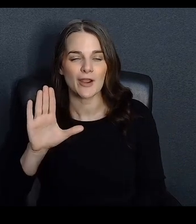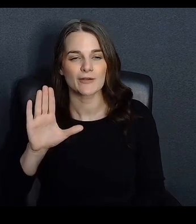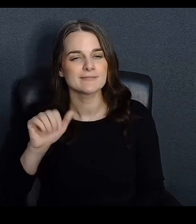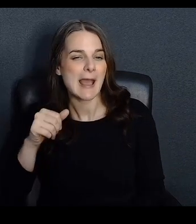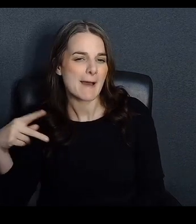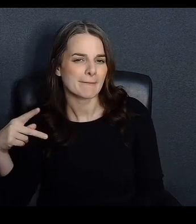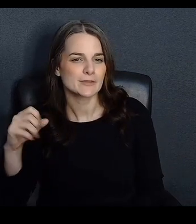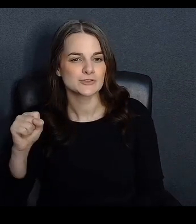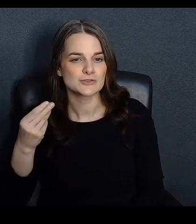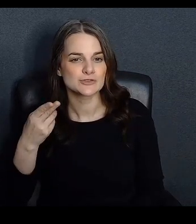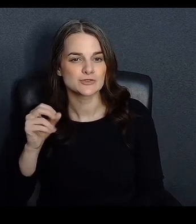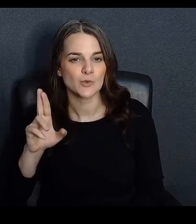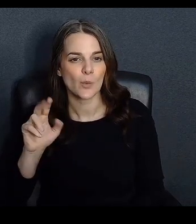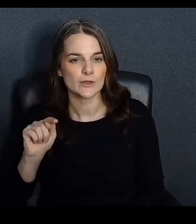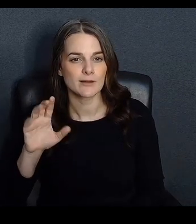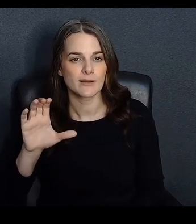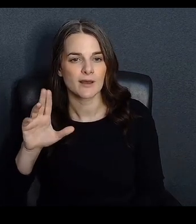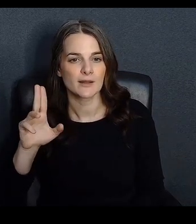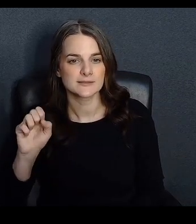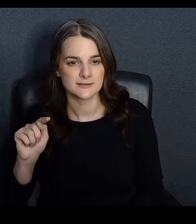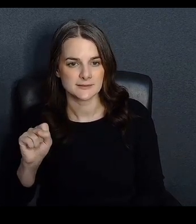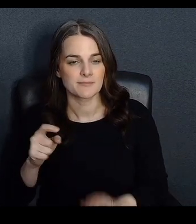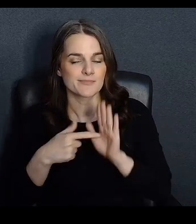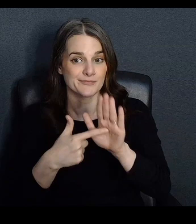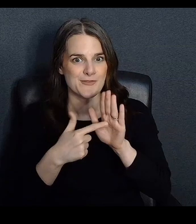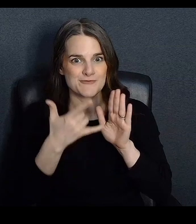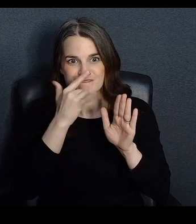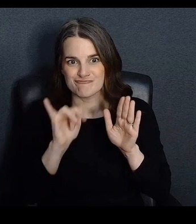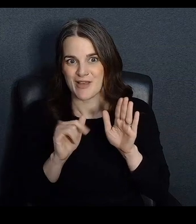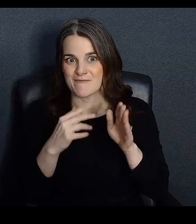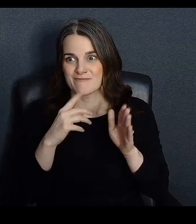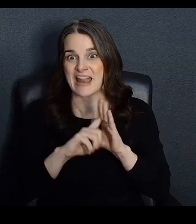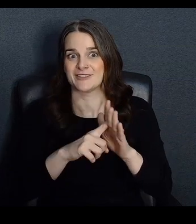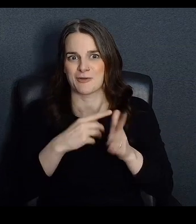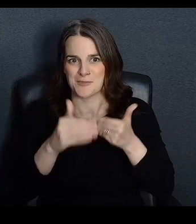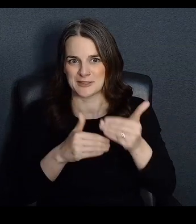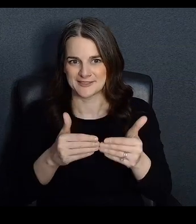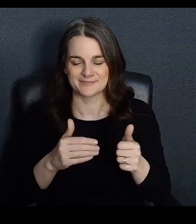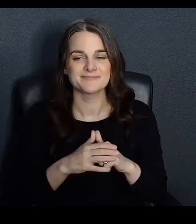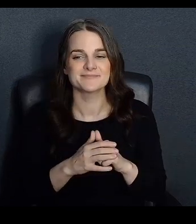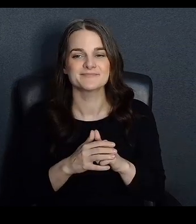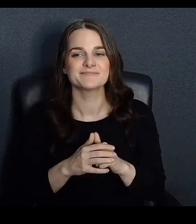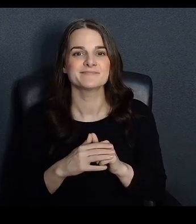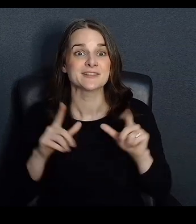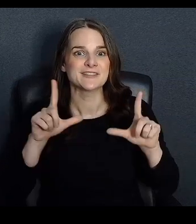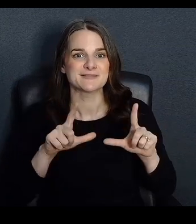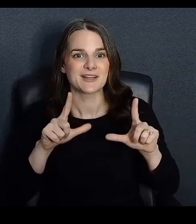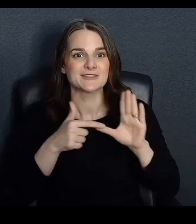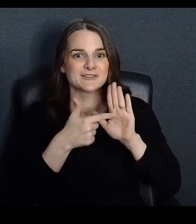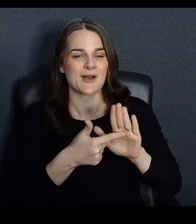And what that initial setup process looks like is shown here. So this screenshot shows someone setting up a shortcut